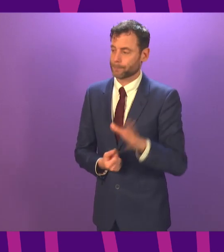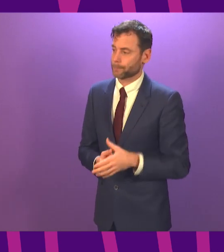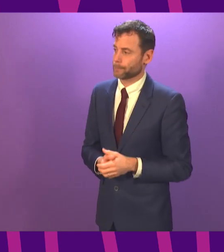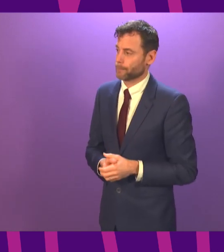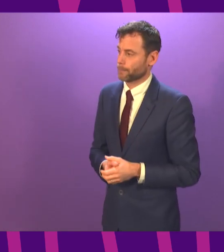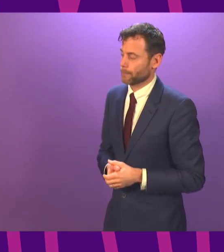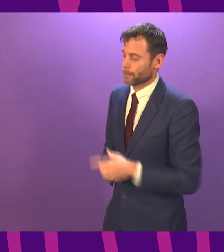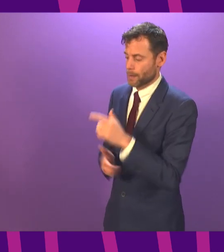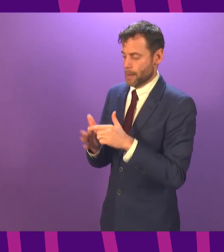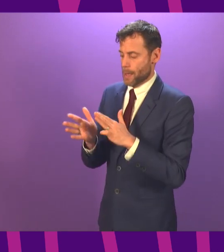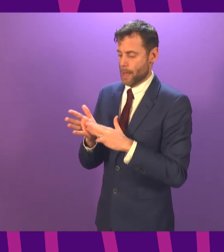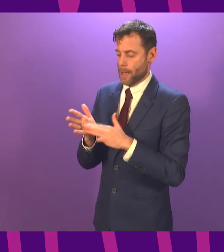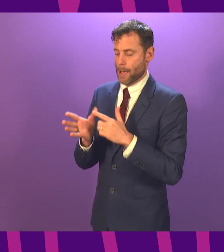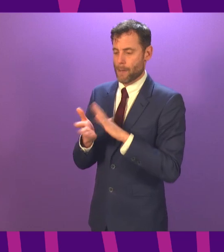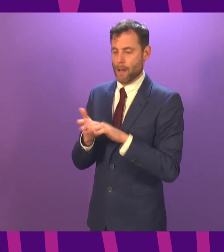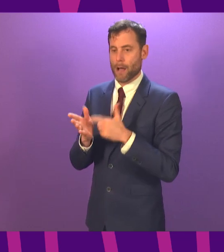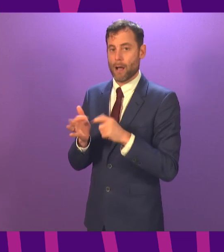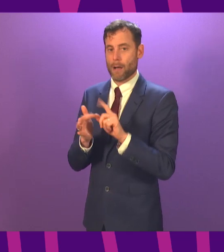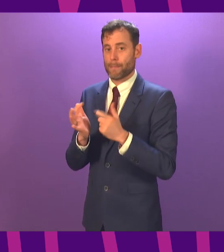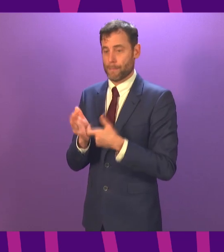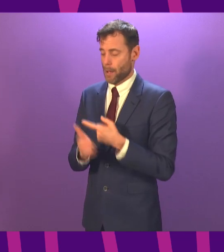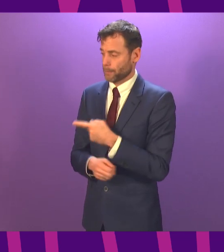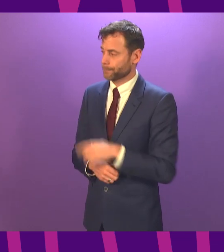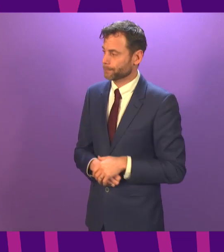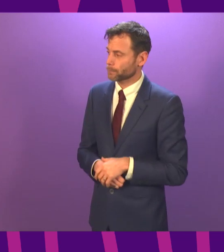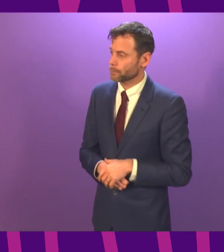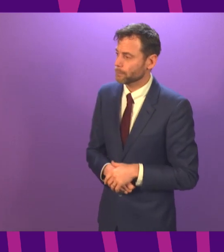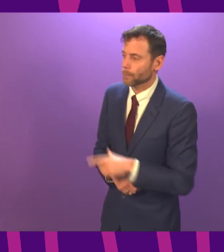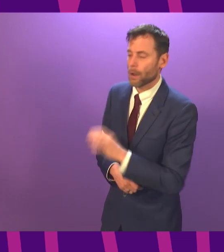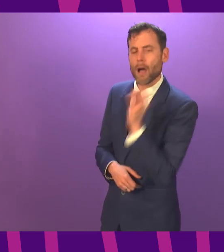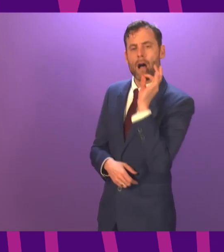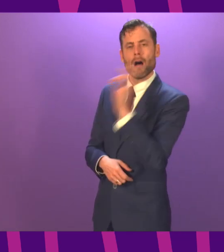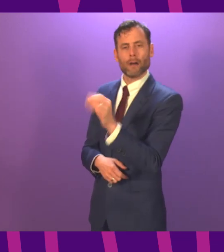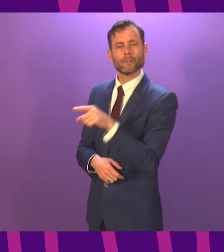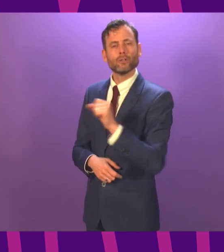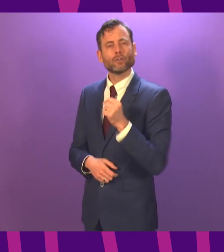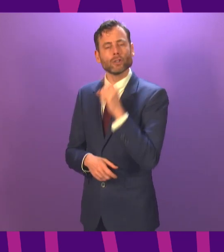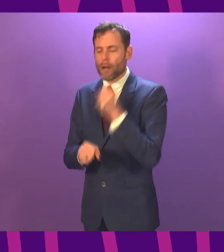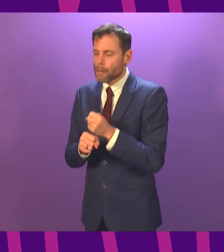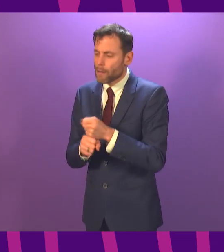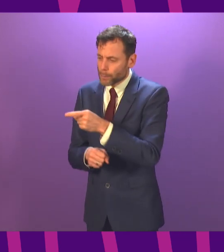Emma Harper (South Scotland) (SNP): What is the Scottish Government doing to support